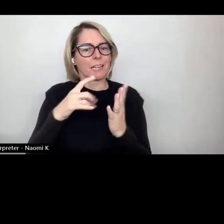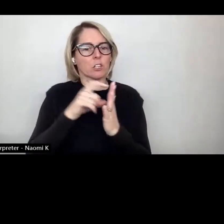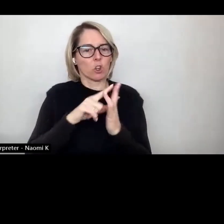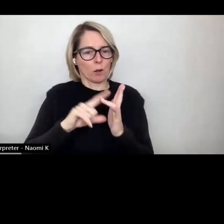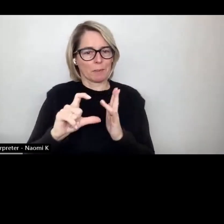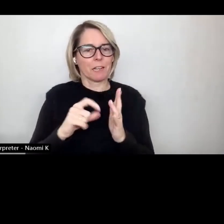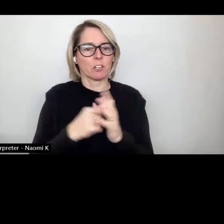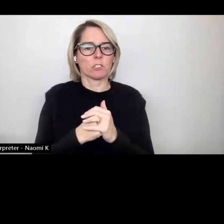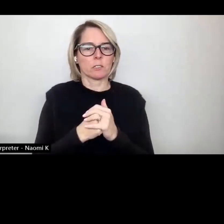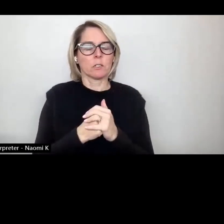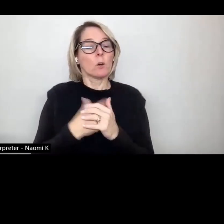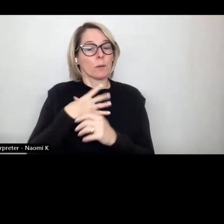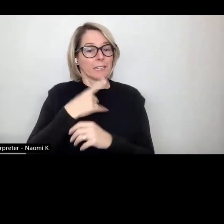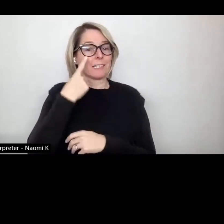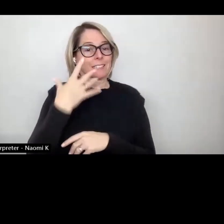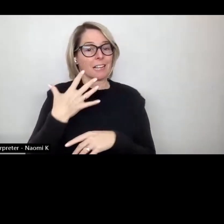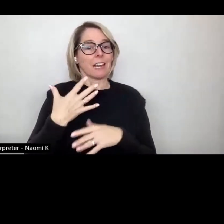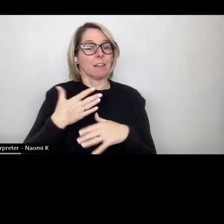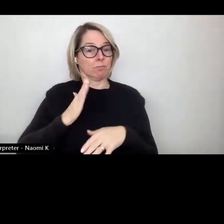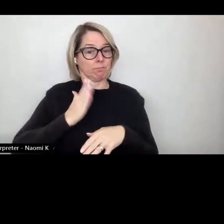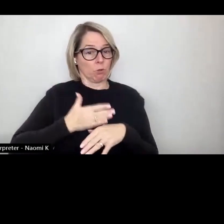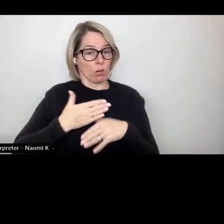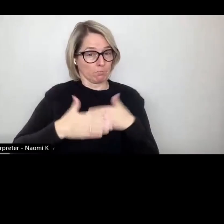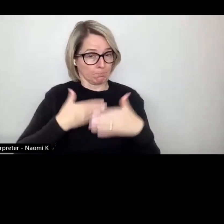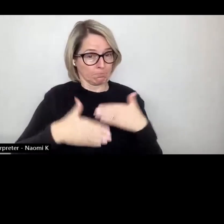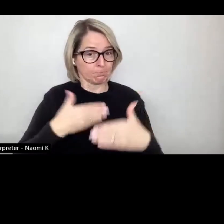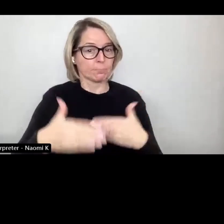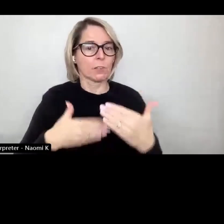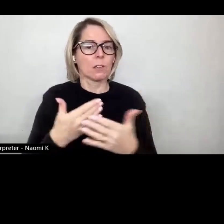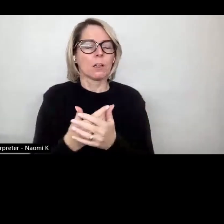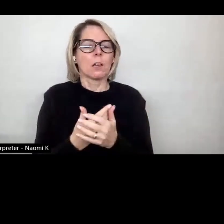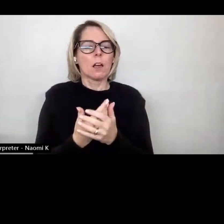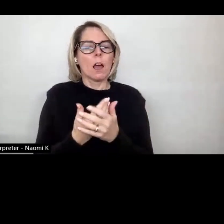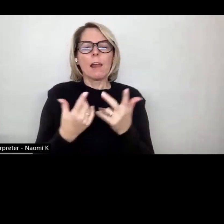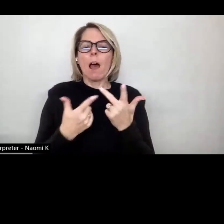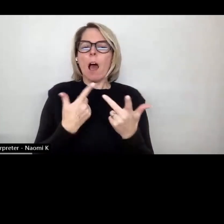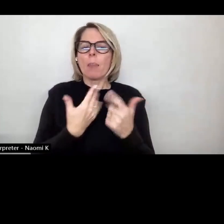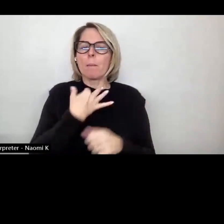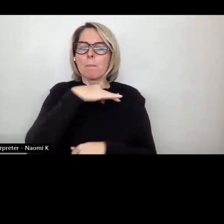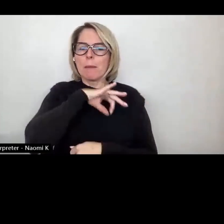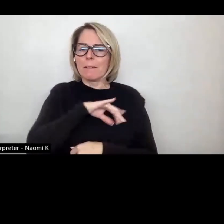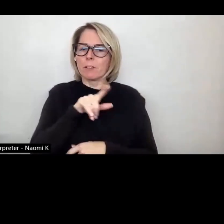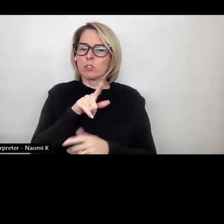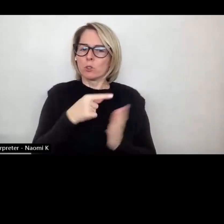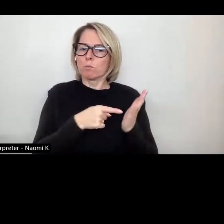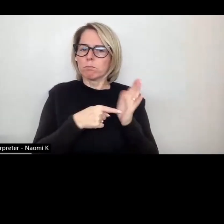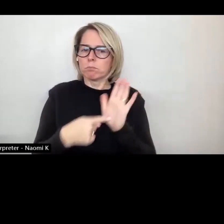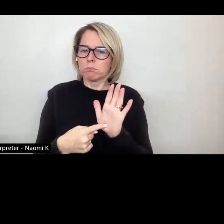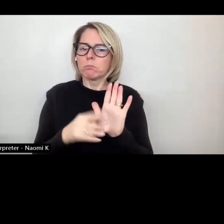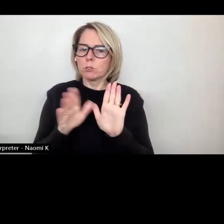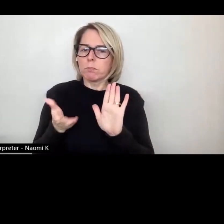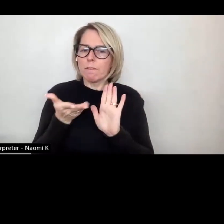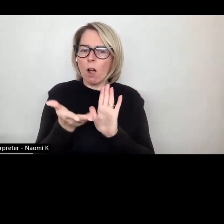But you will need to submit an application for each service area that you are interested in receiving business for.